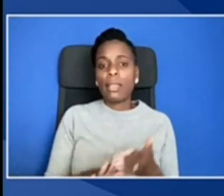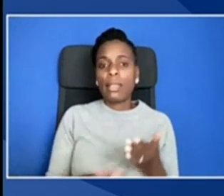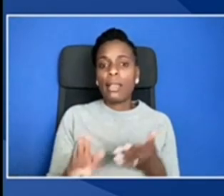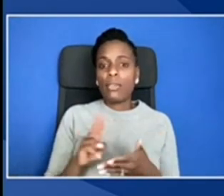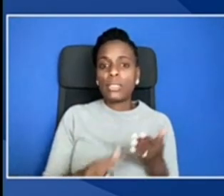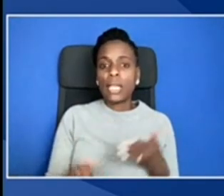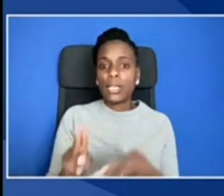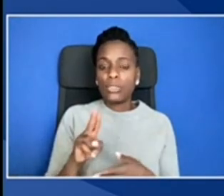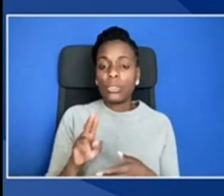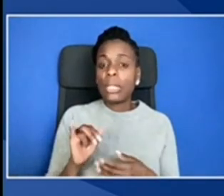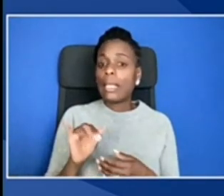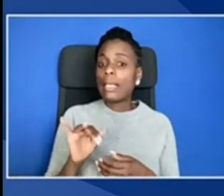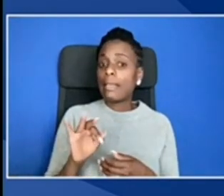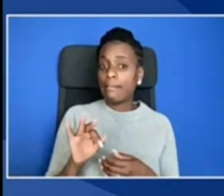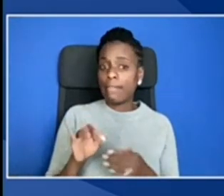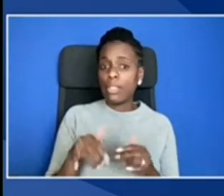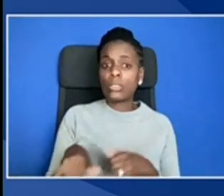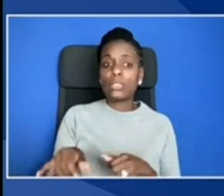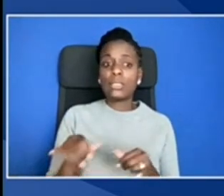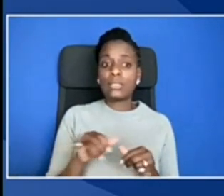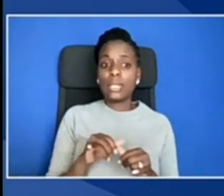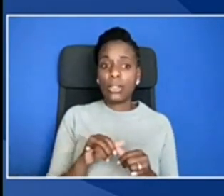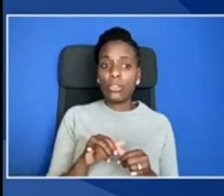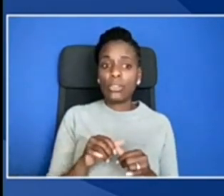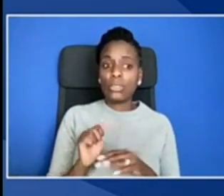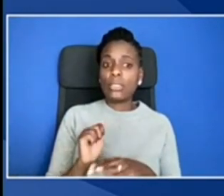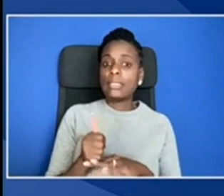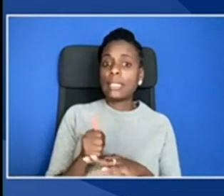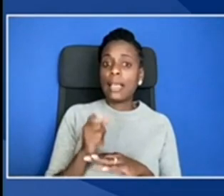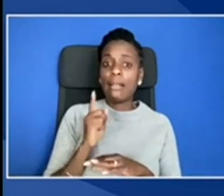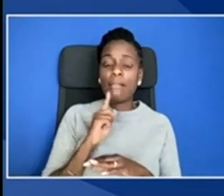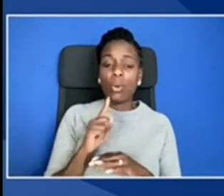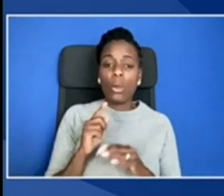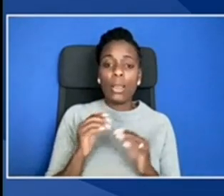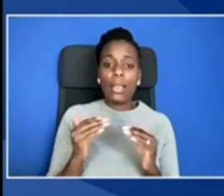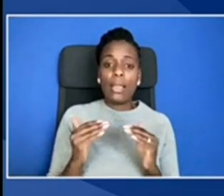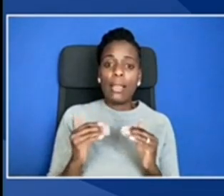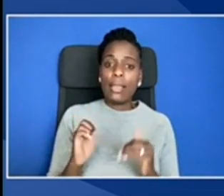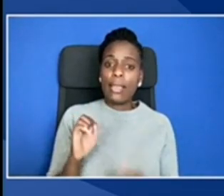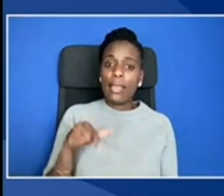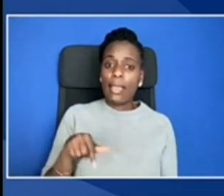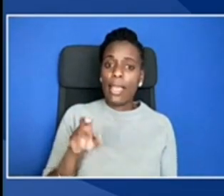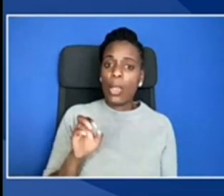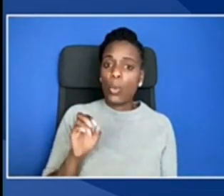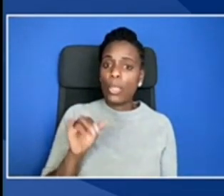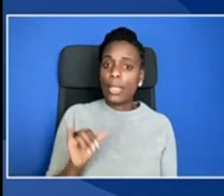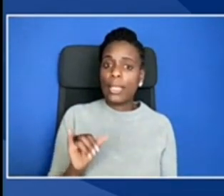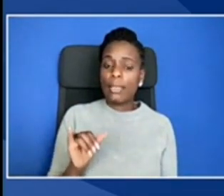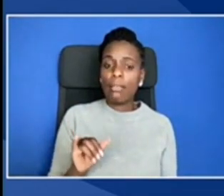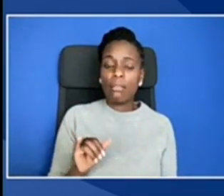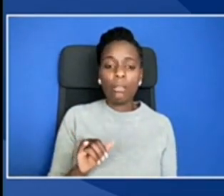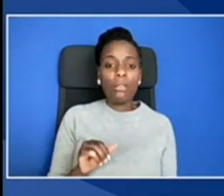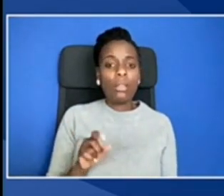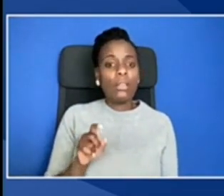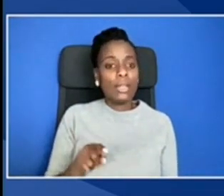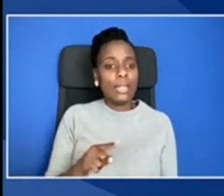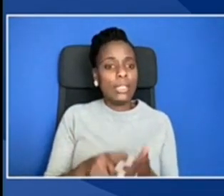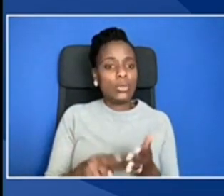set for an equity lens, right, that the need to cancel student debt at a different rate for those who are Pell Grant